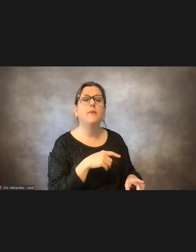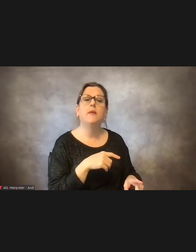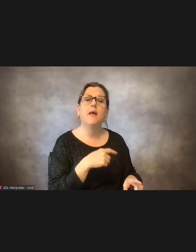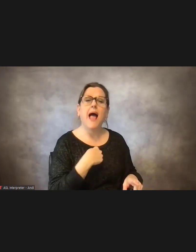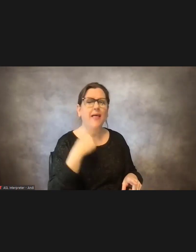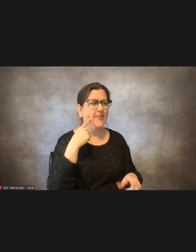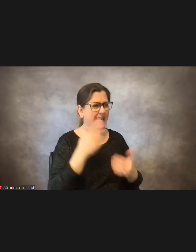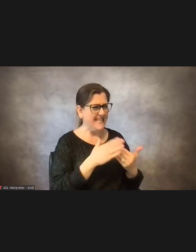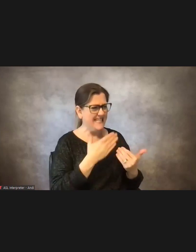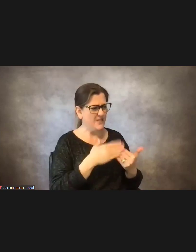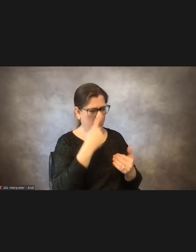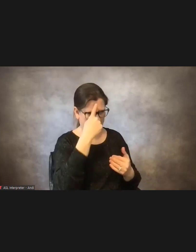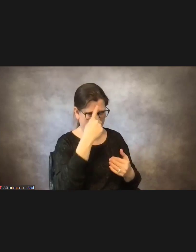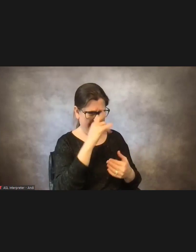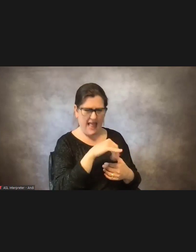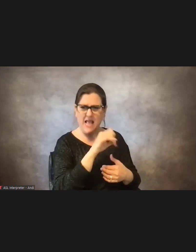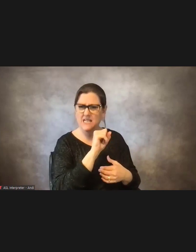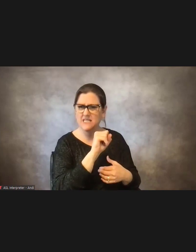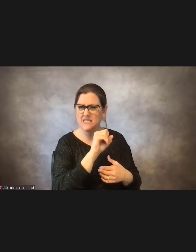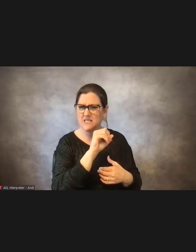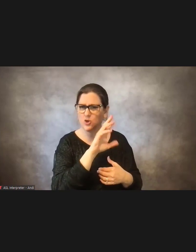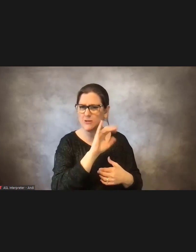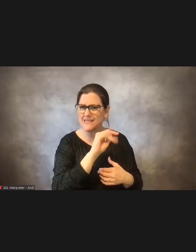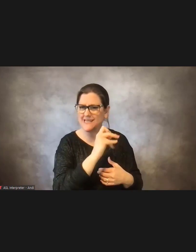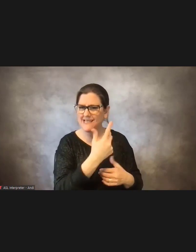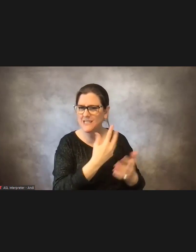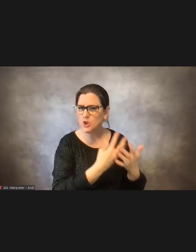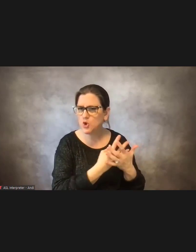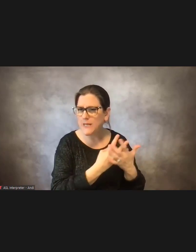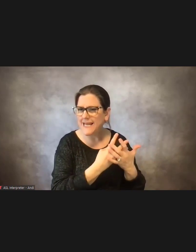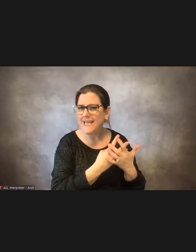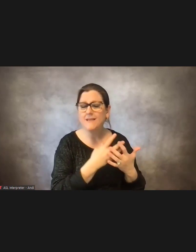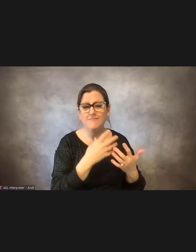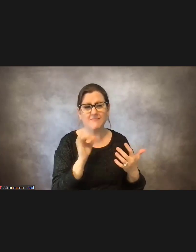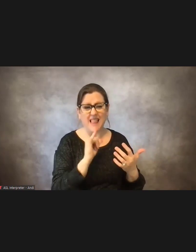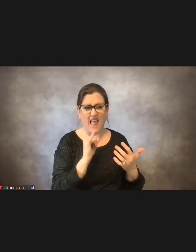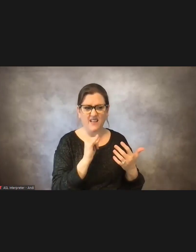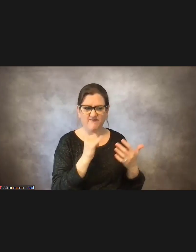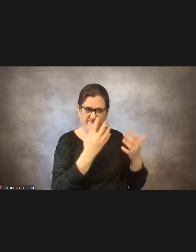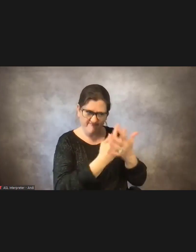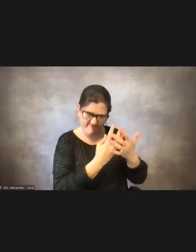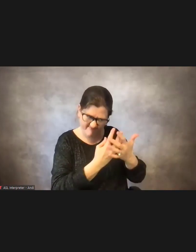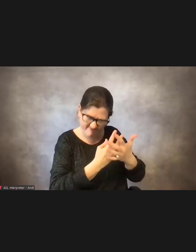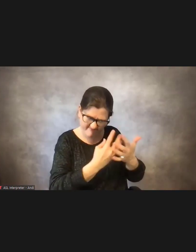think of screening, so, think of it as, kind of, a sorting process,